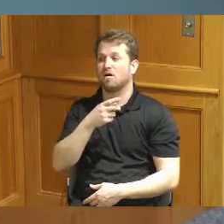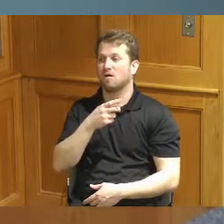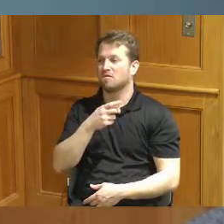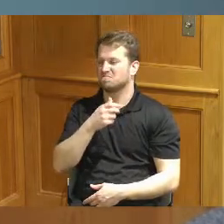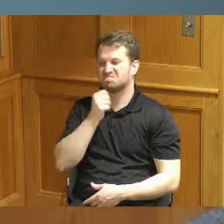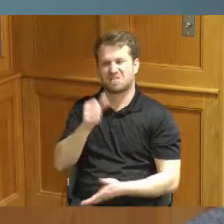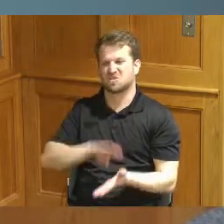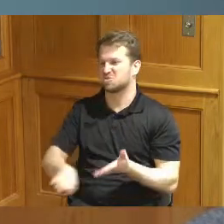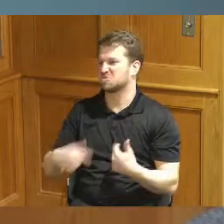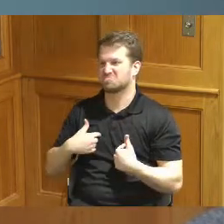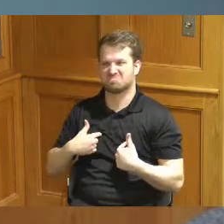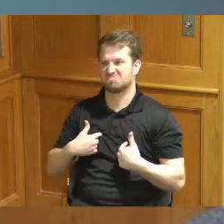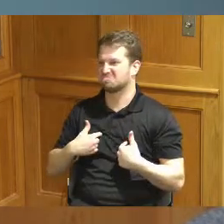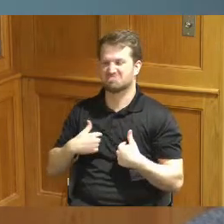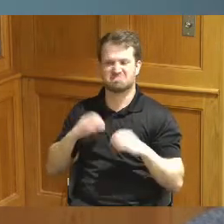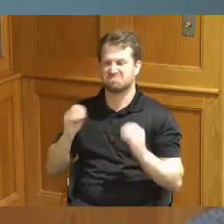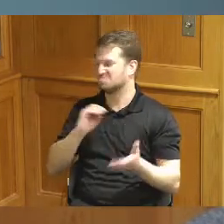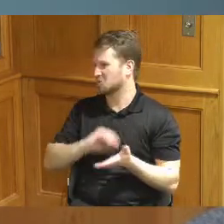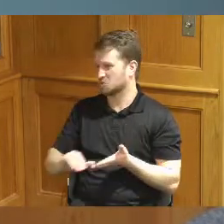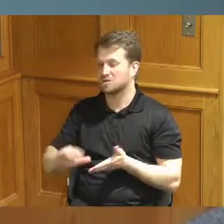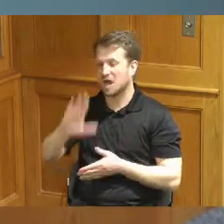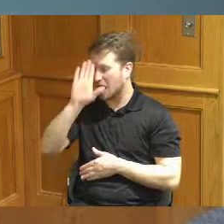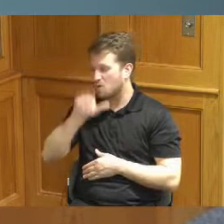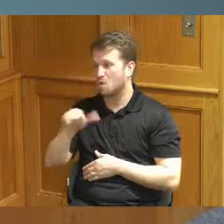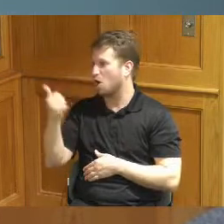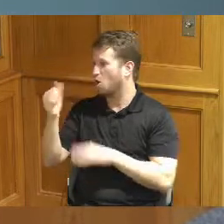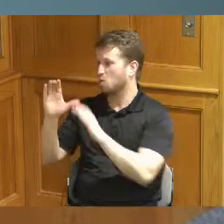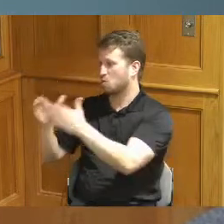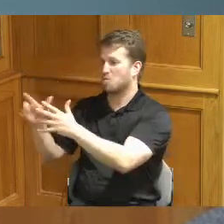for me it's not a I don't I know you got other groups I don't know you might not be you just